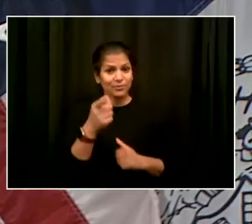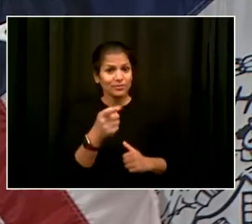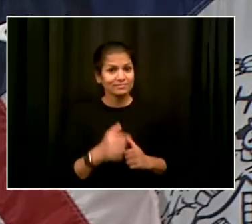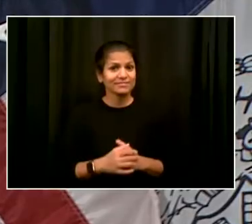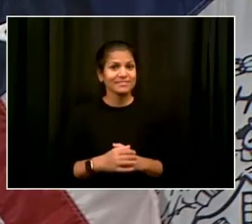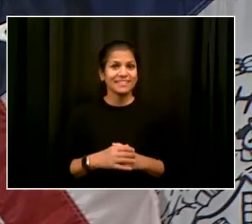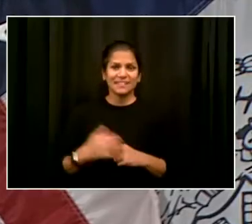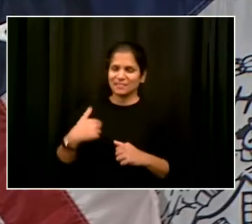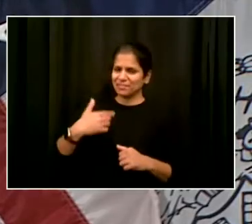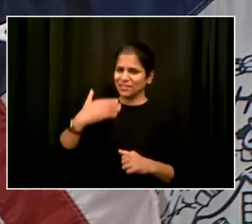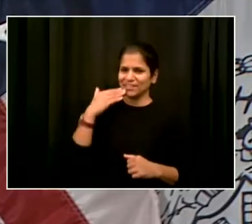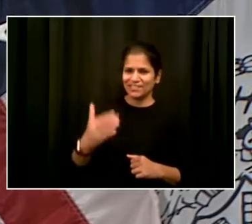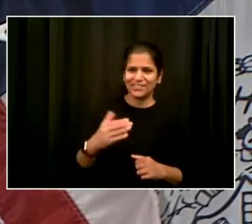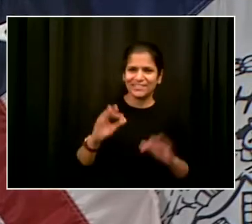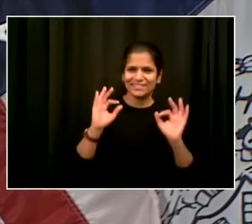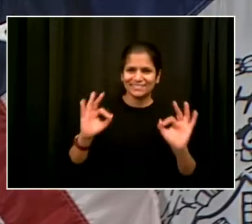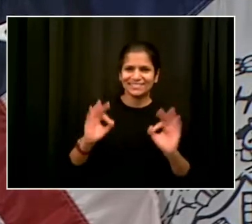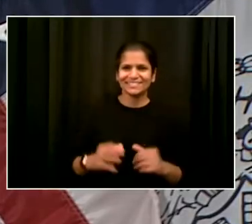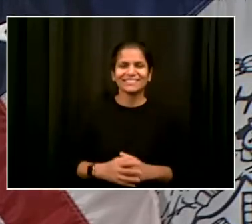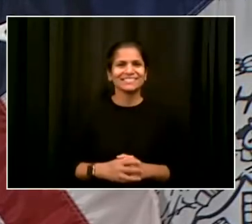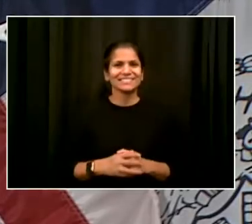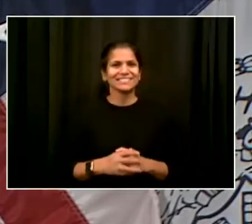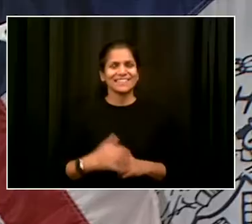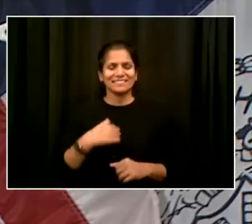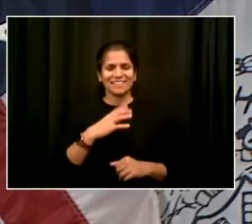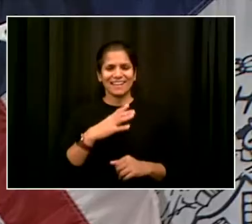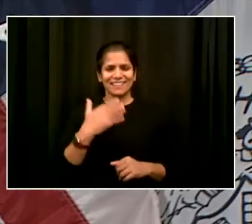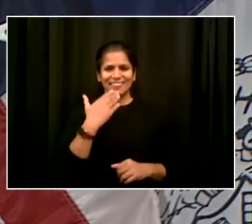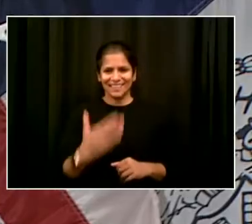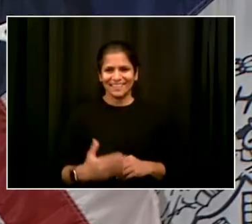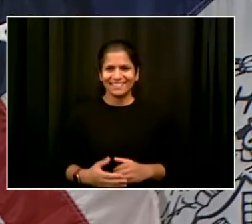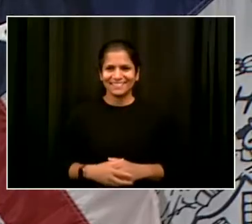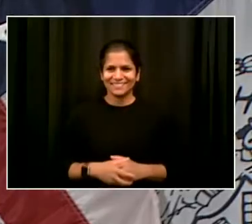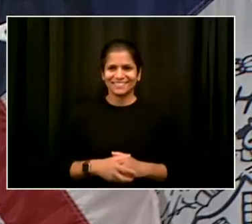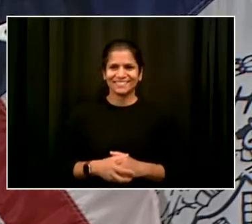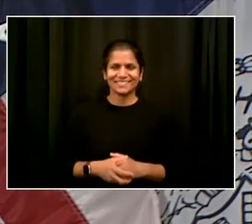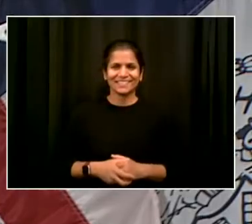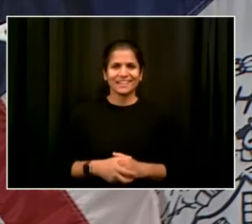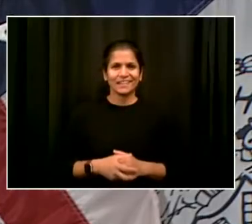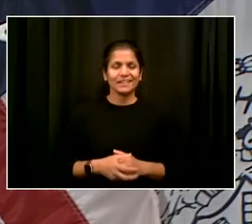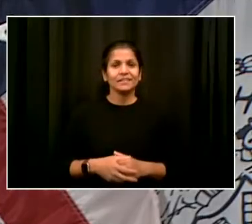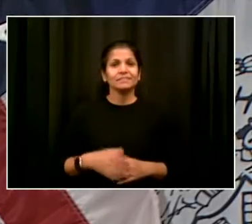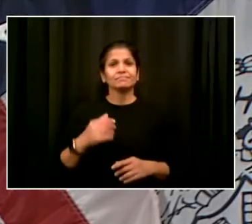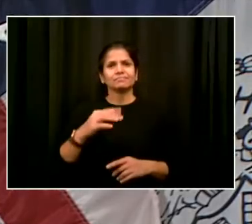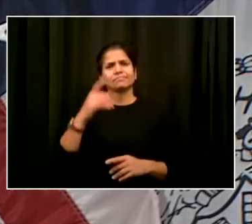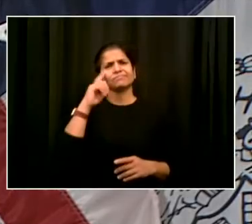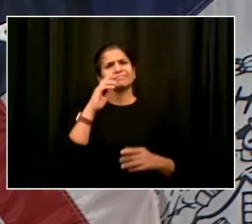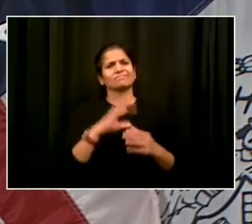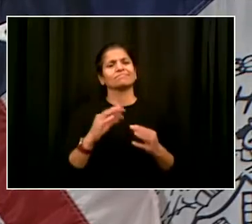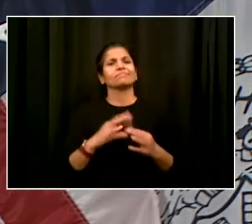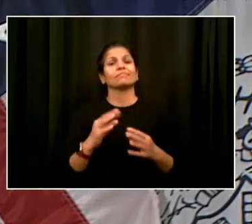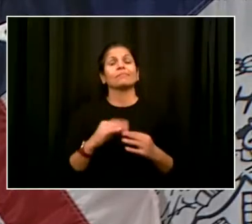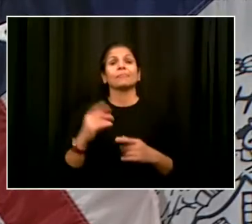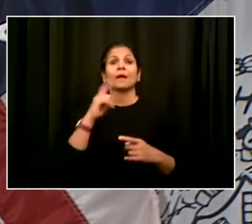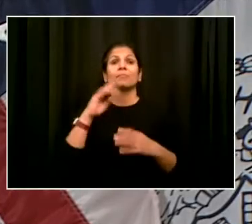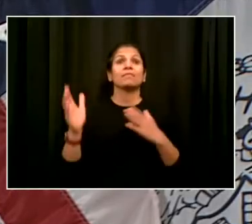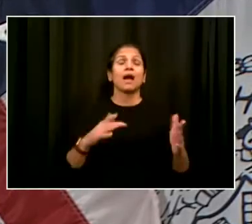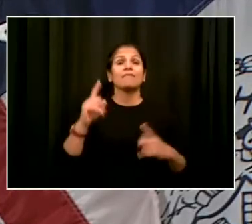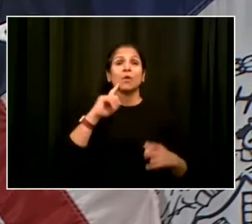Reporter: